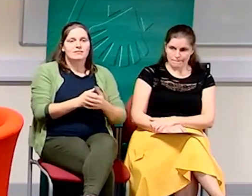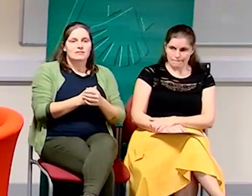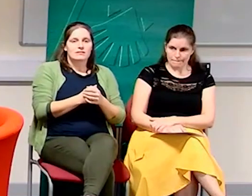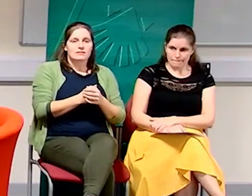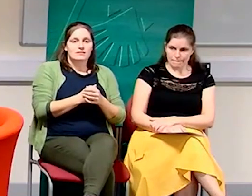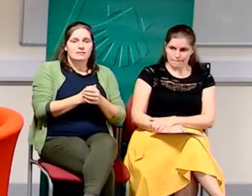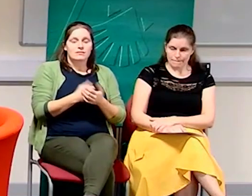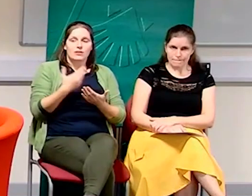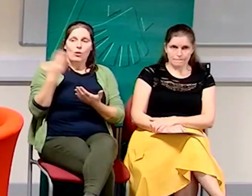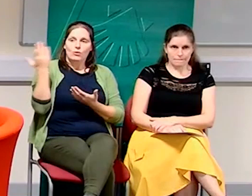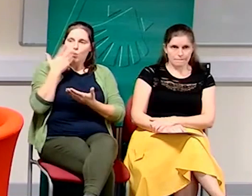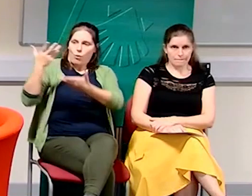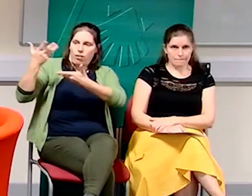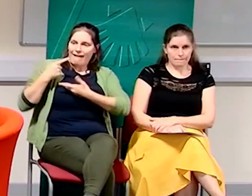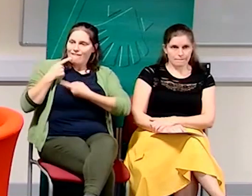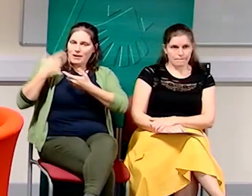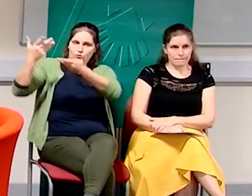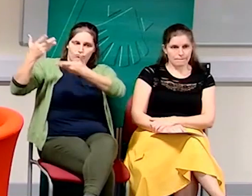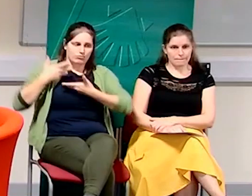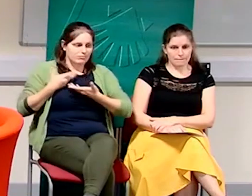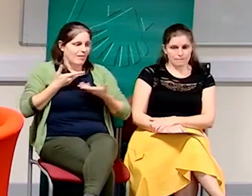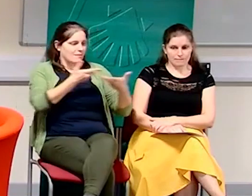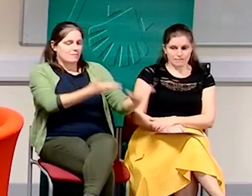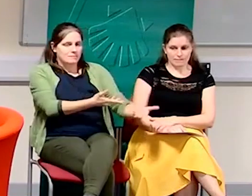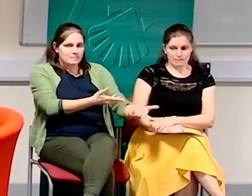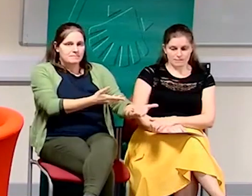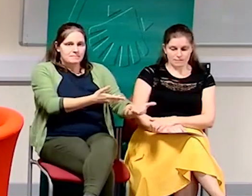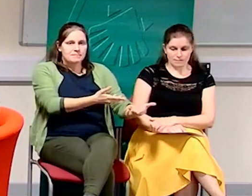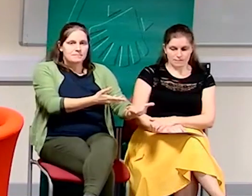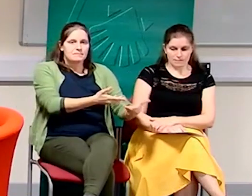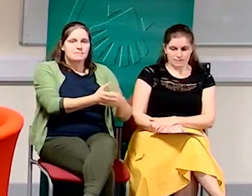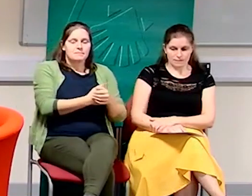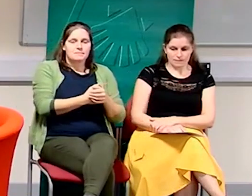information for the Children's School on how they were doing with the learning how we're